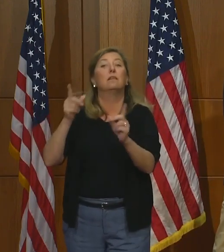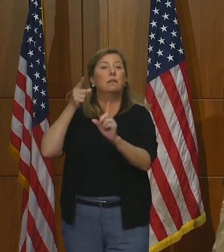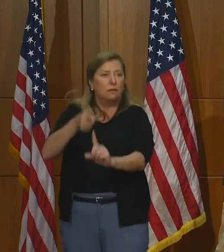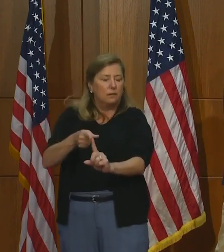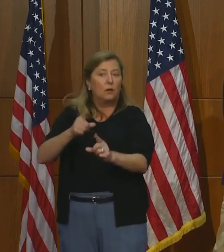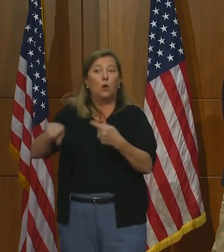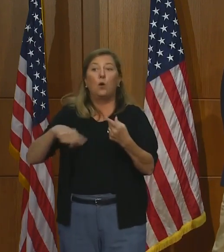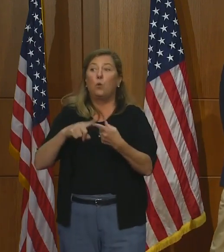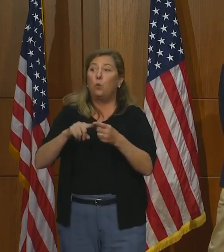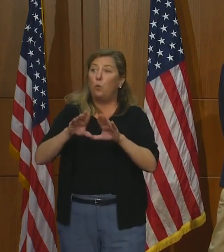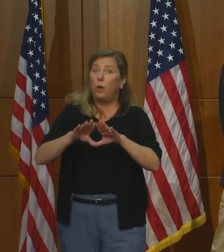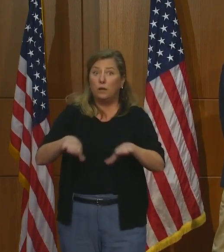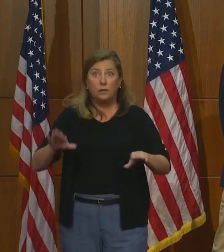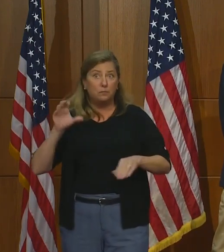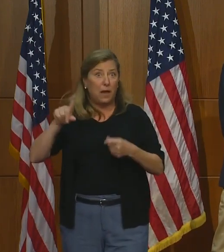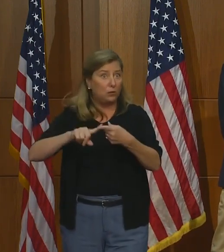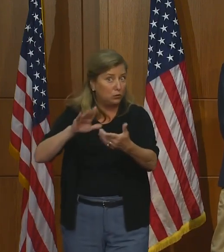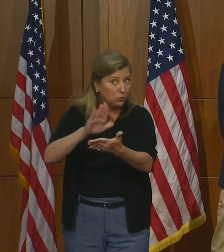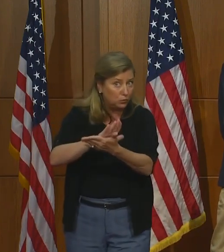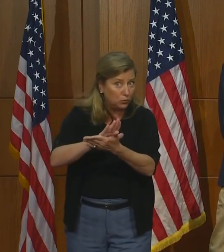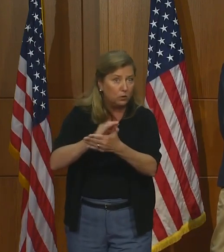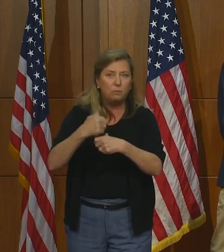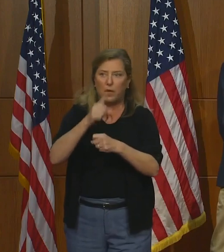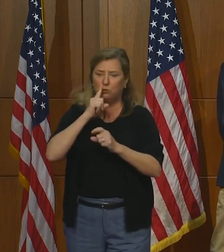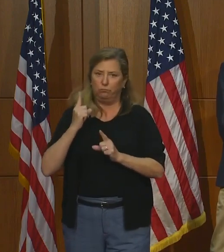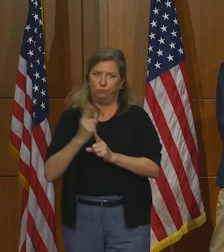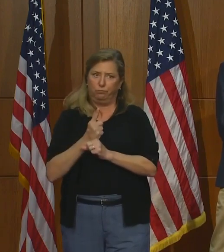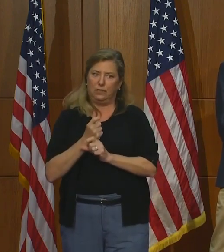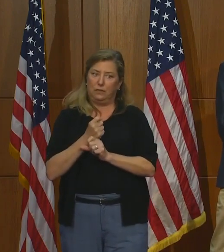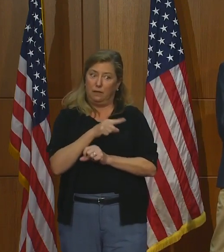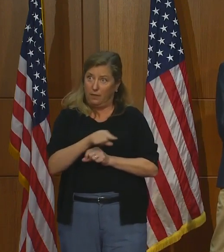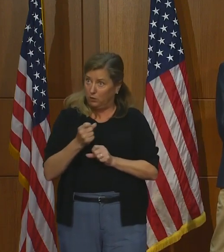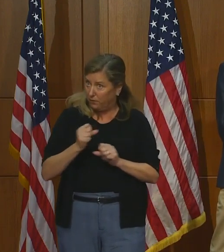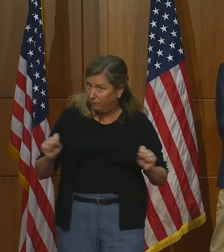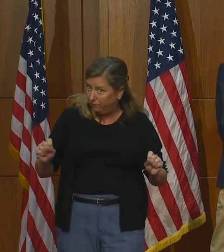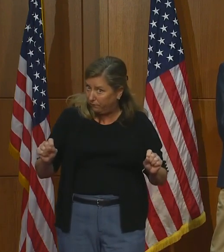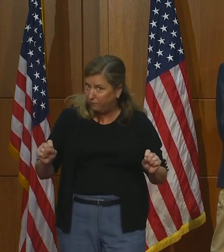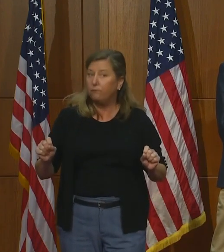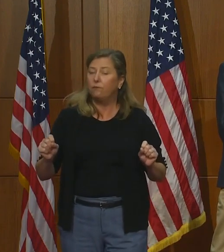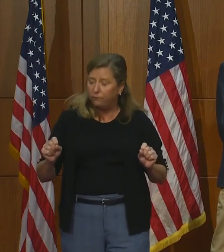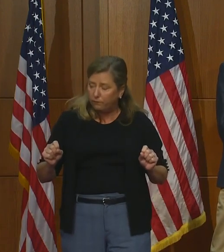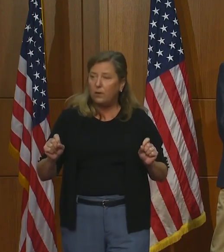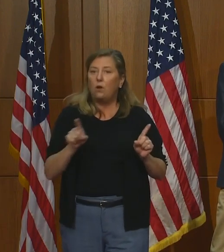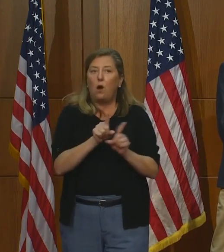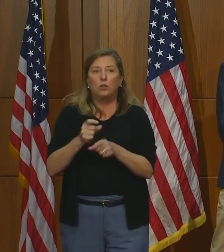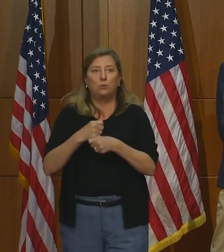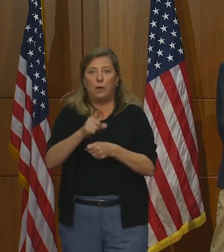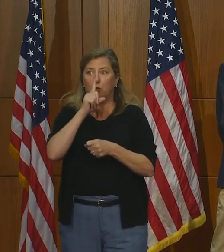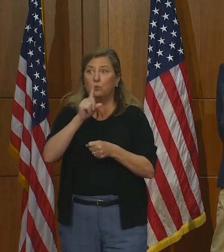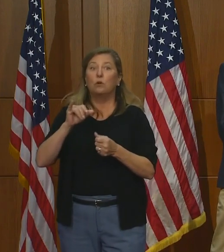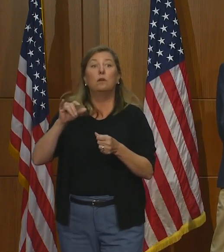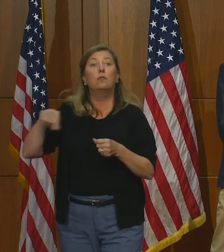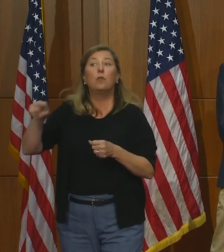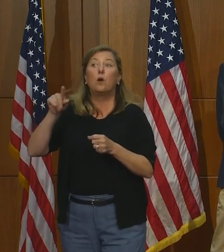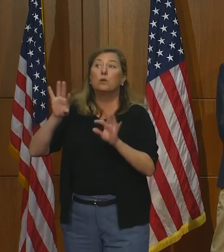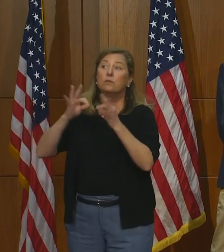IT DOWN SUPPORT THIS BUT AT THE END DAY WE WANT TO MAKE AS AS WE MOVE OUR STUDENTS IN THE SCHOOLS WE'RE DOING IT IN A